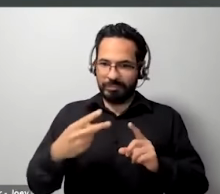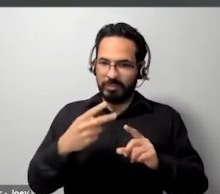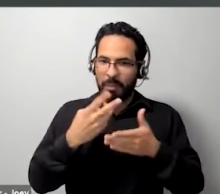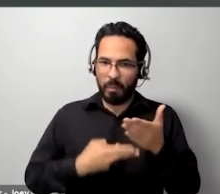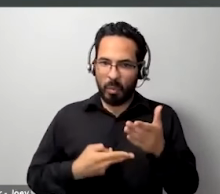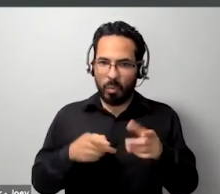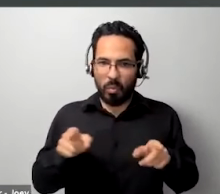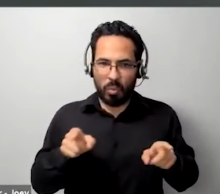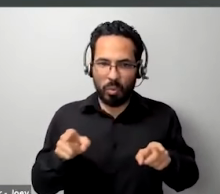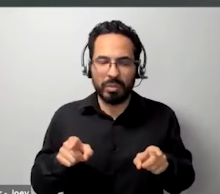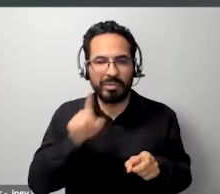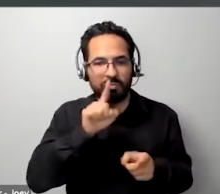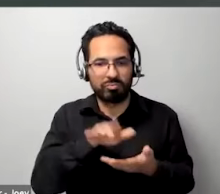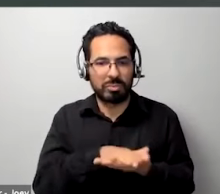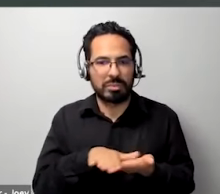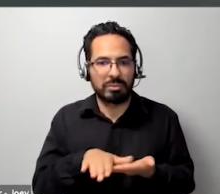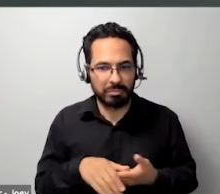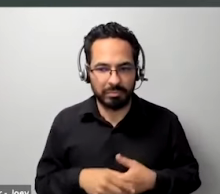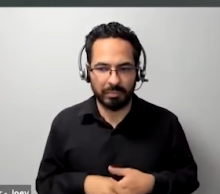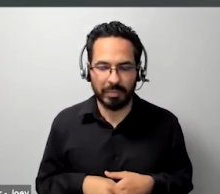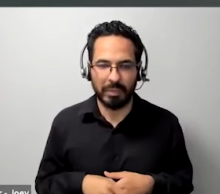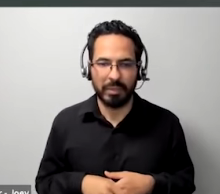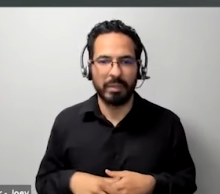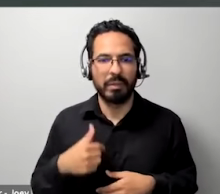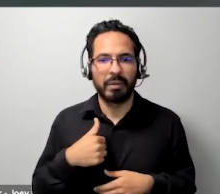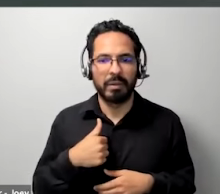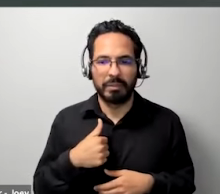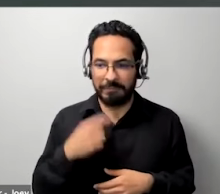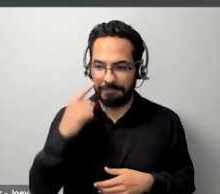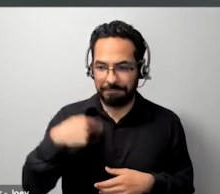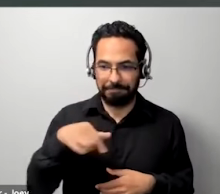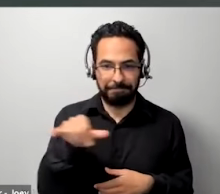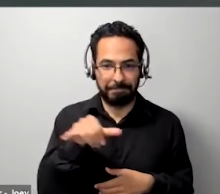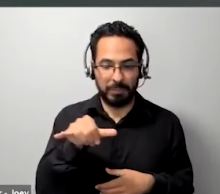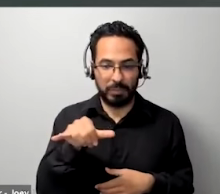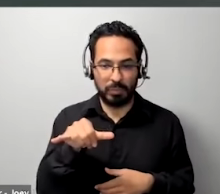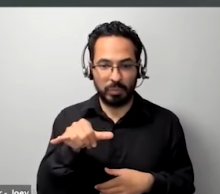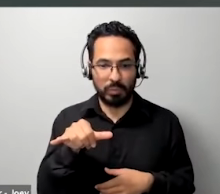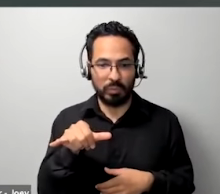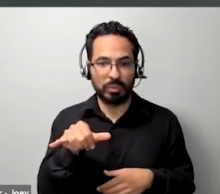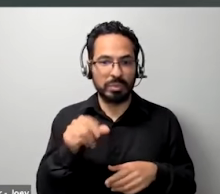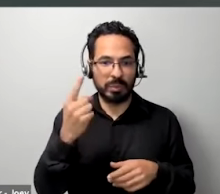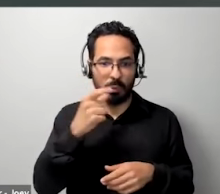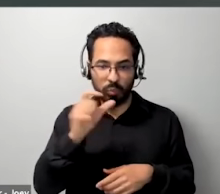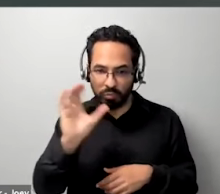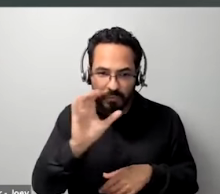which is awesome. I think for me too as a job seeker with a disability, you know, creating a program geared toward people